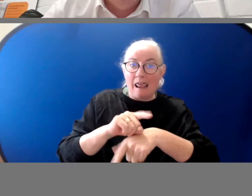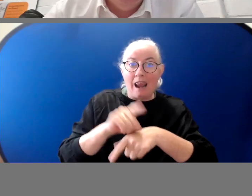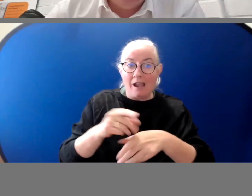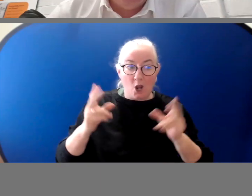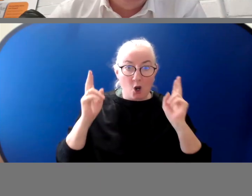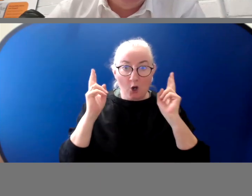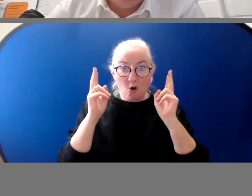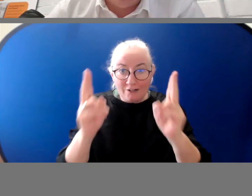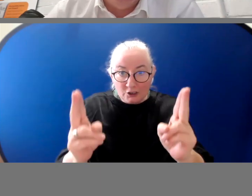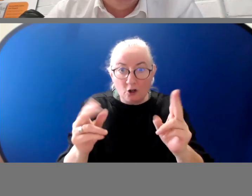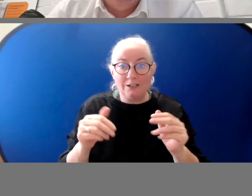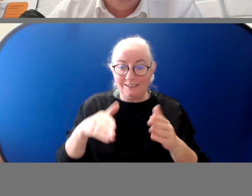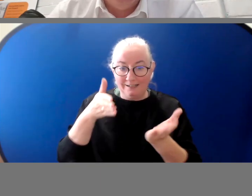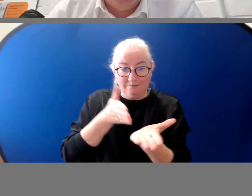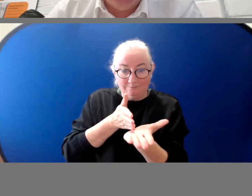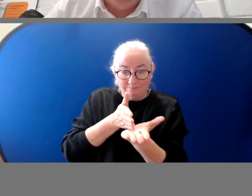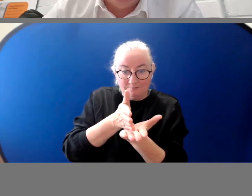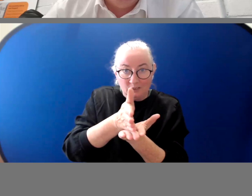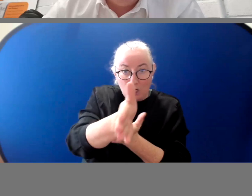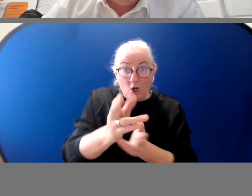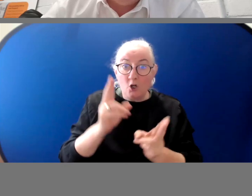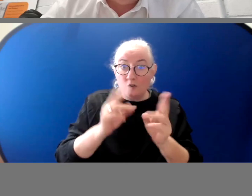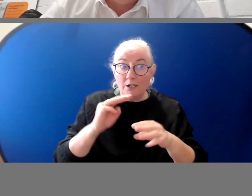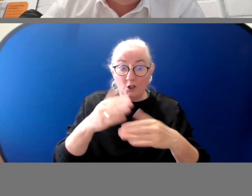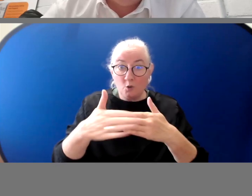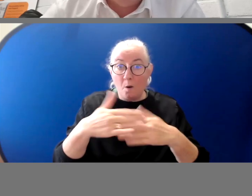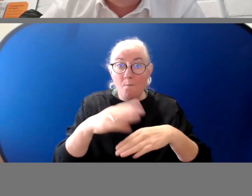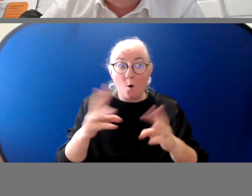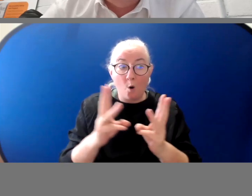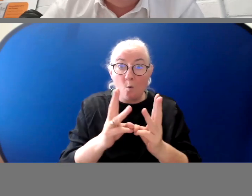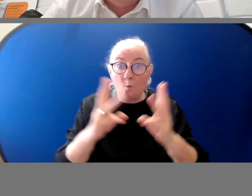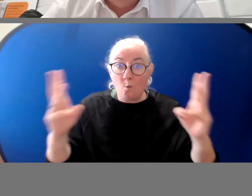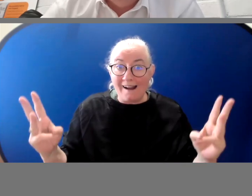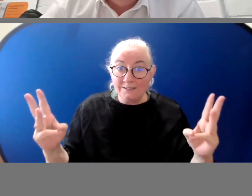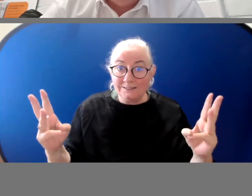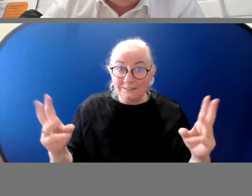The Changing Places toilet should the doors be wider as a good practice initiative and so on so